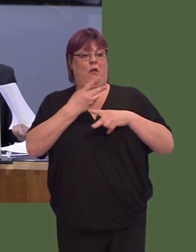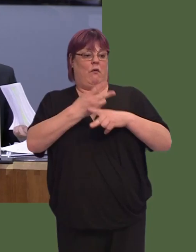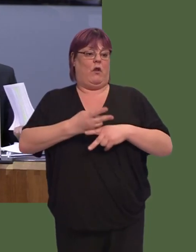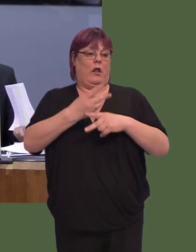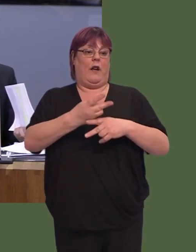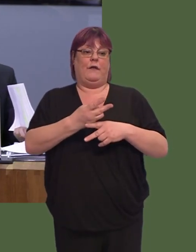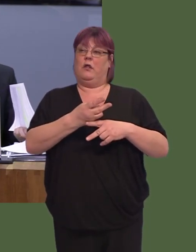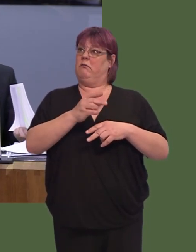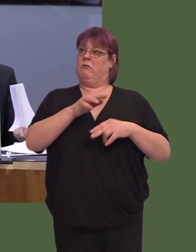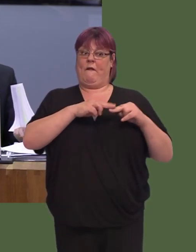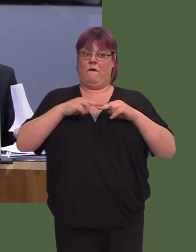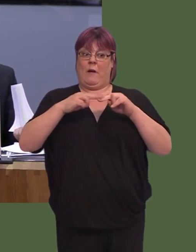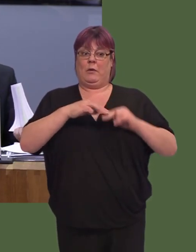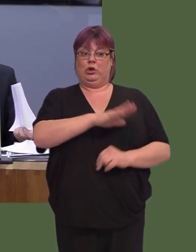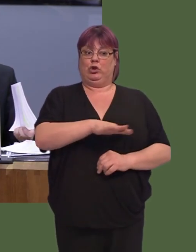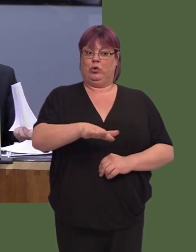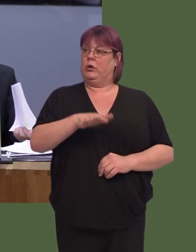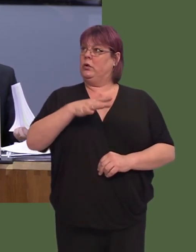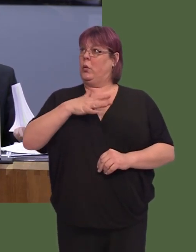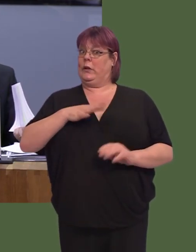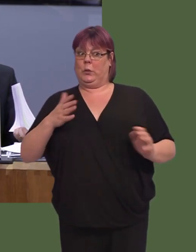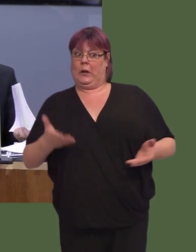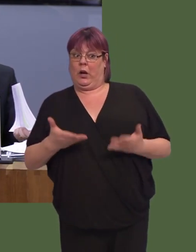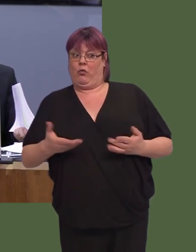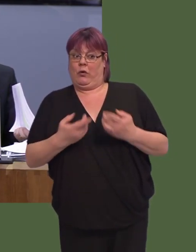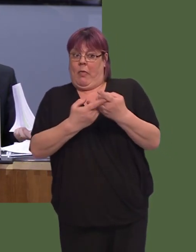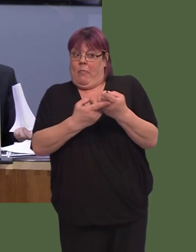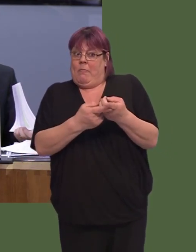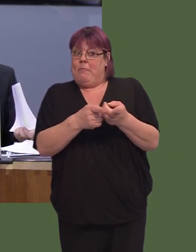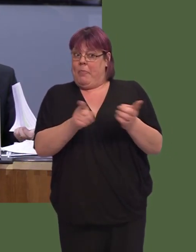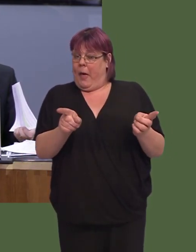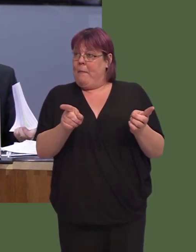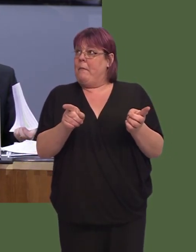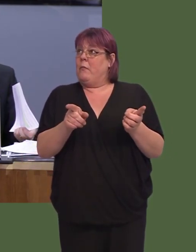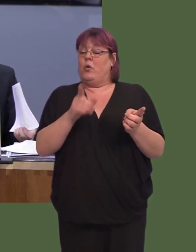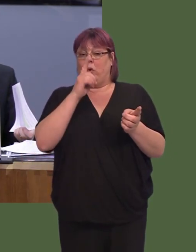Surely, we want to be encouraging families to share responsibilities for caring, not